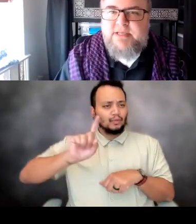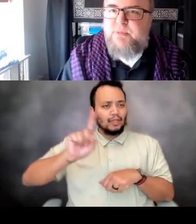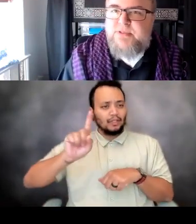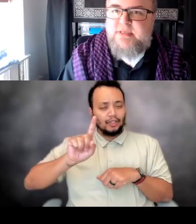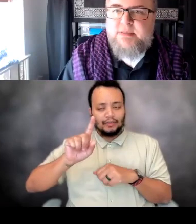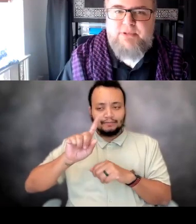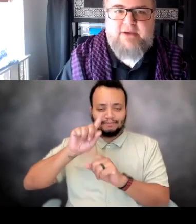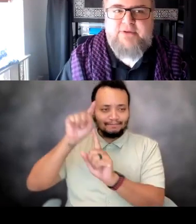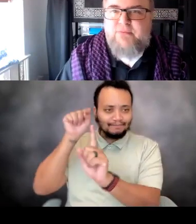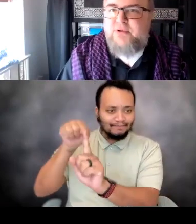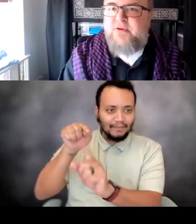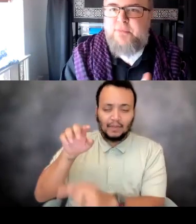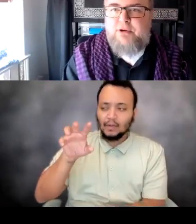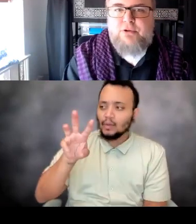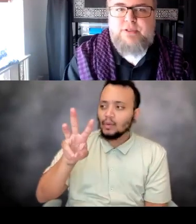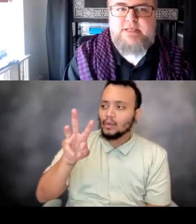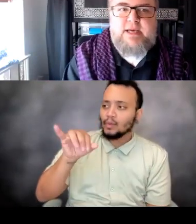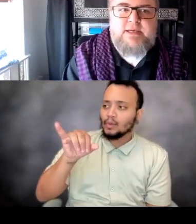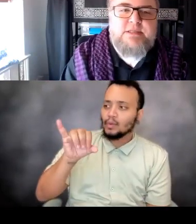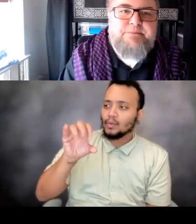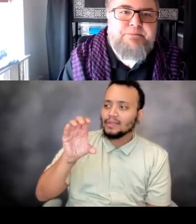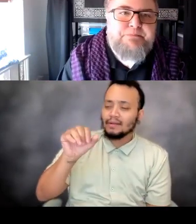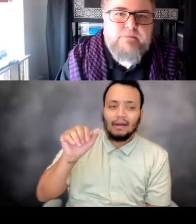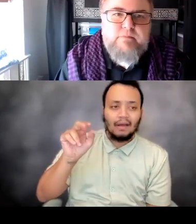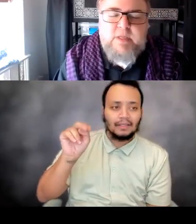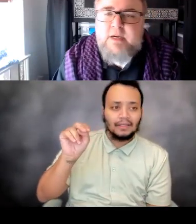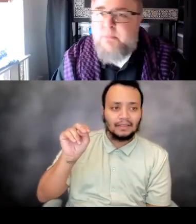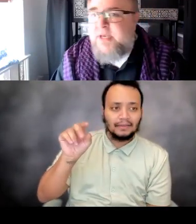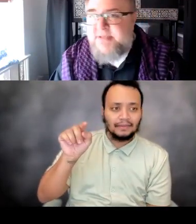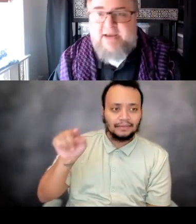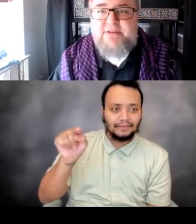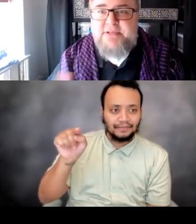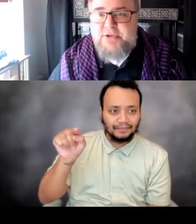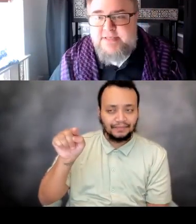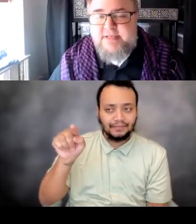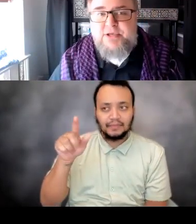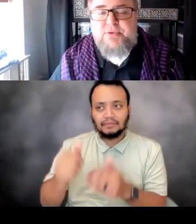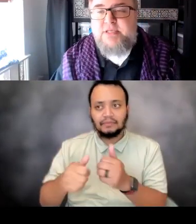but that's mostly some leftovers from our early days. We have staff that's across the country